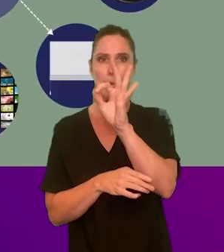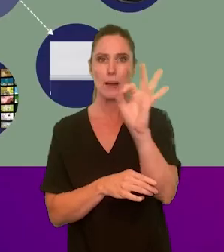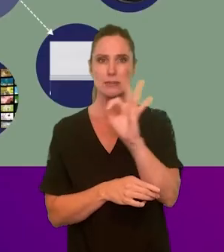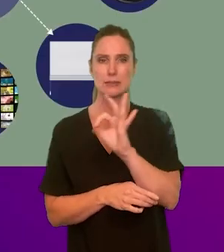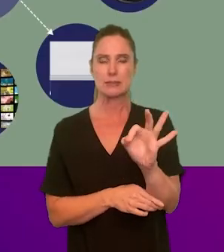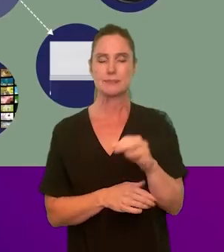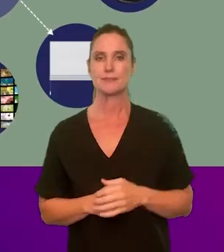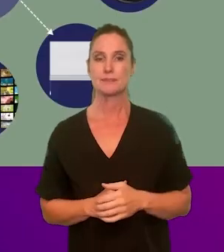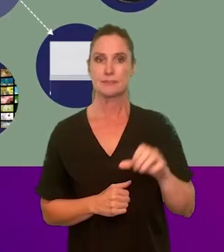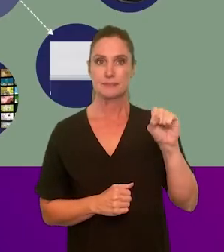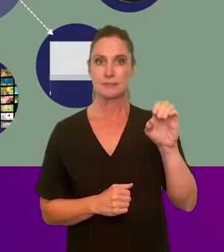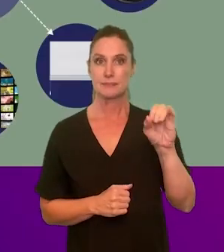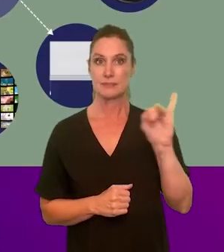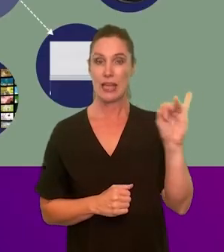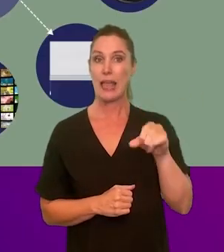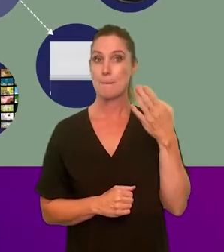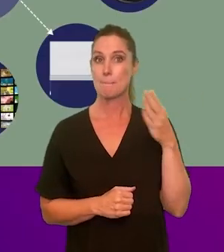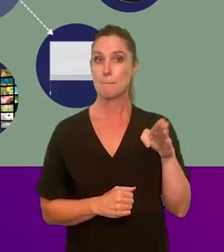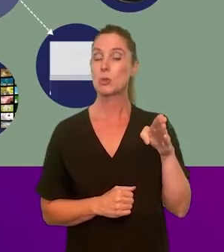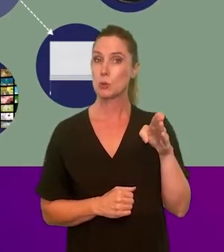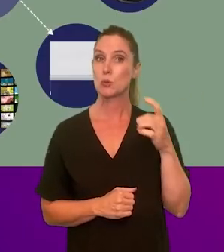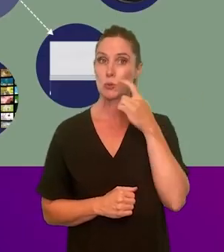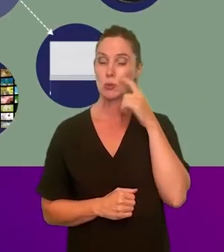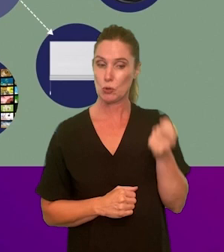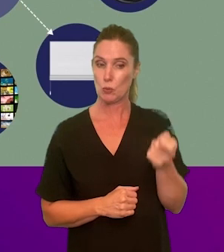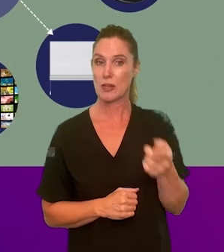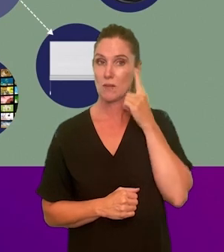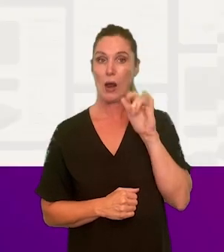Sofii can act as a Bluetooth switch for iPads, phones and computers,